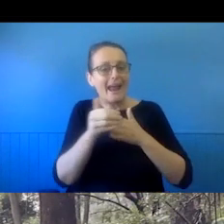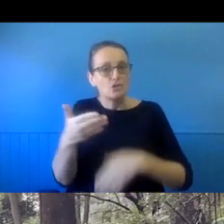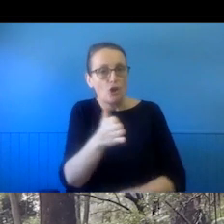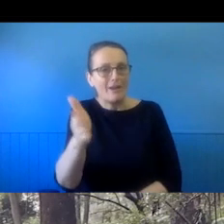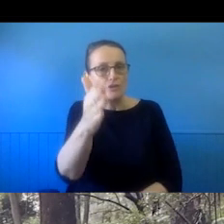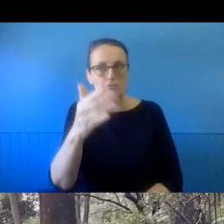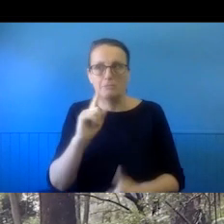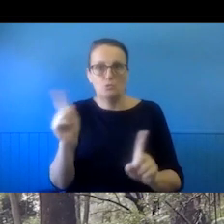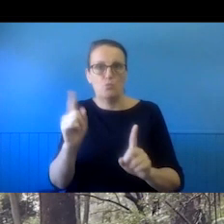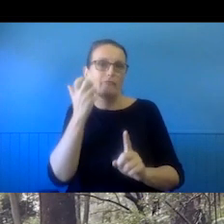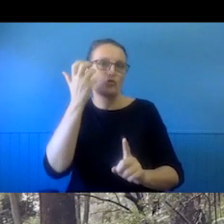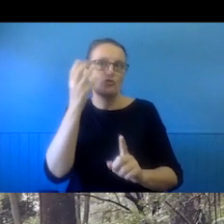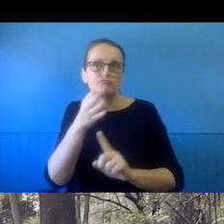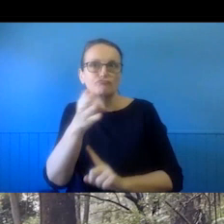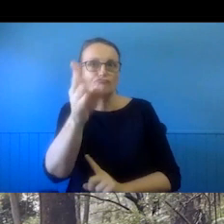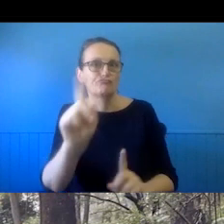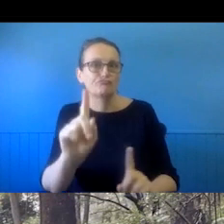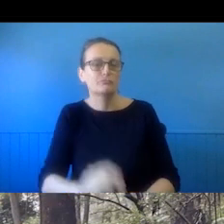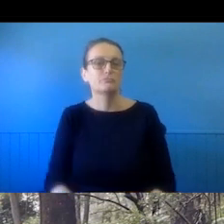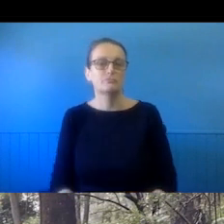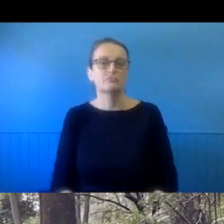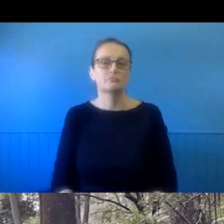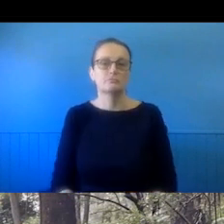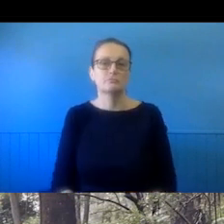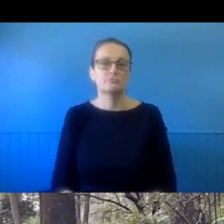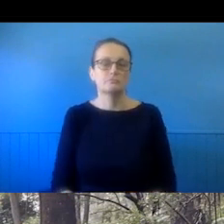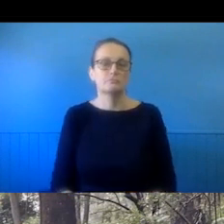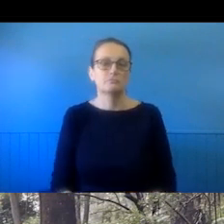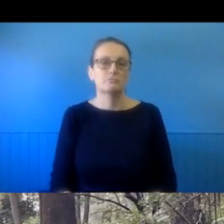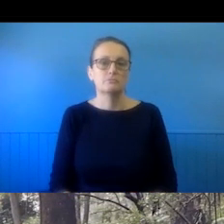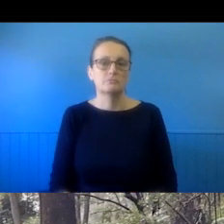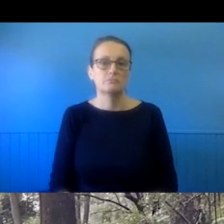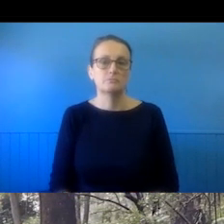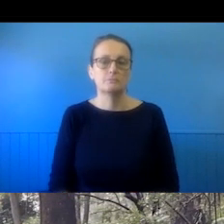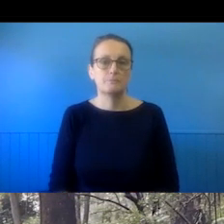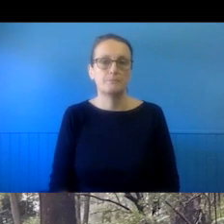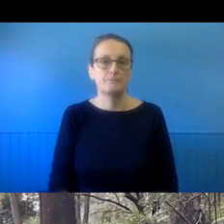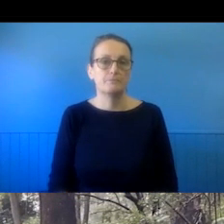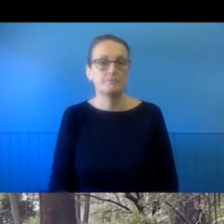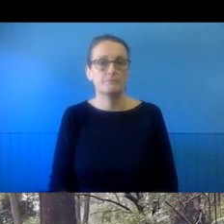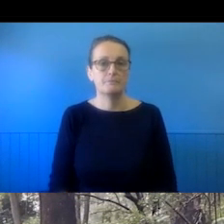those are the things that will be expected of us when we might be in